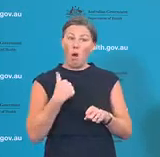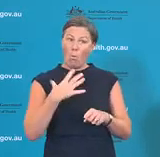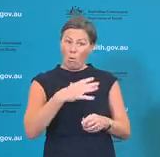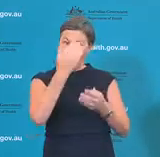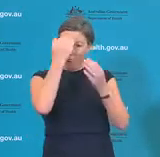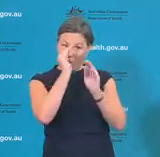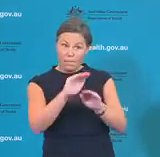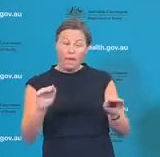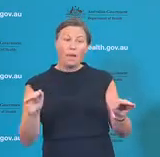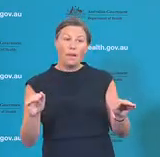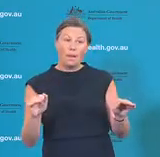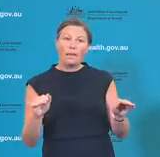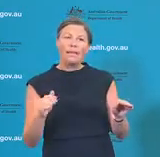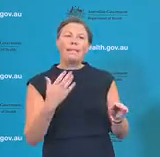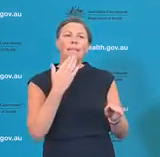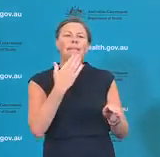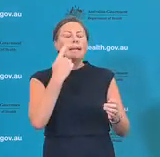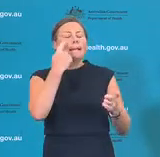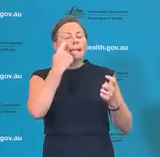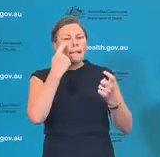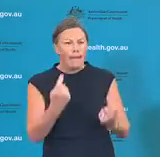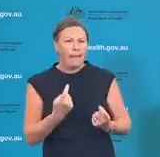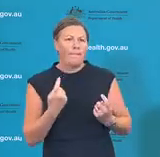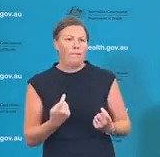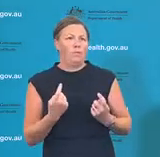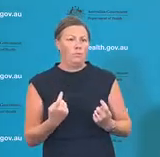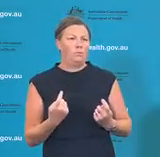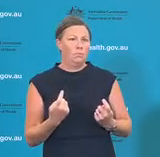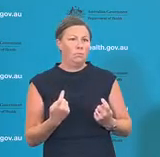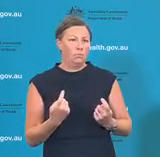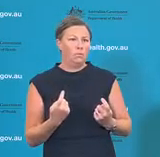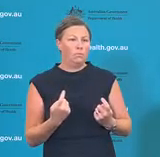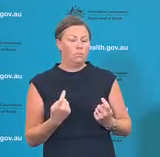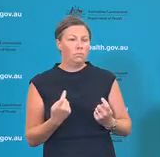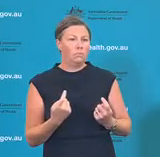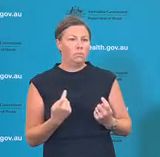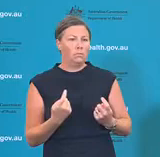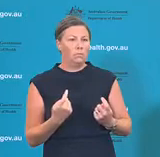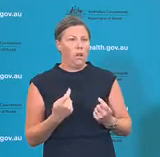you need to be vigilant like everybody else does to the requirements of social